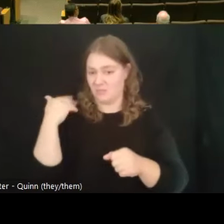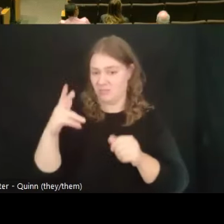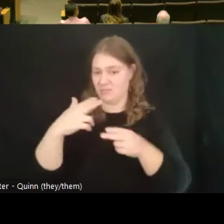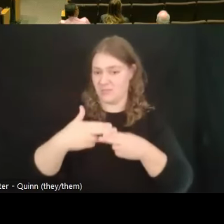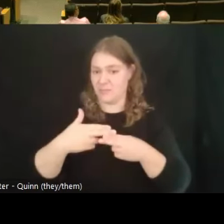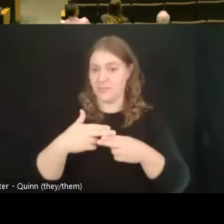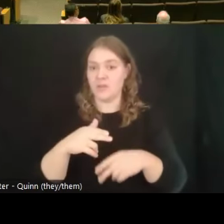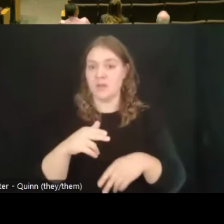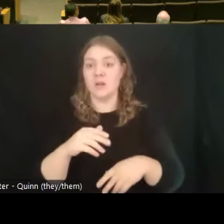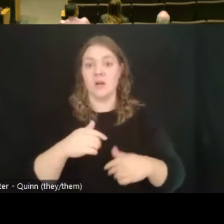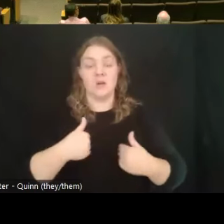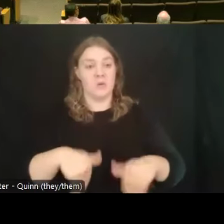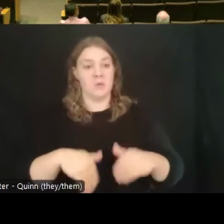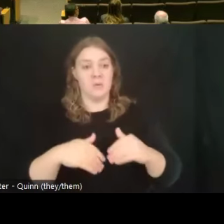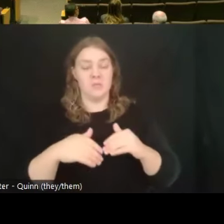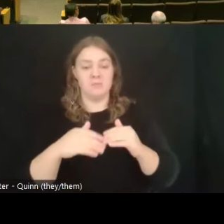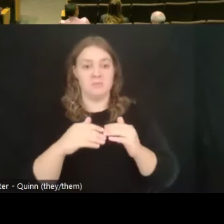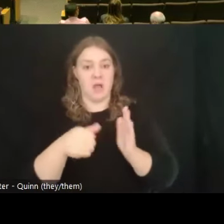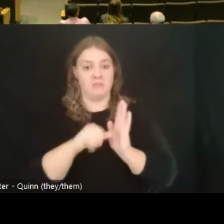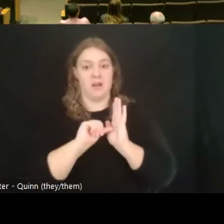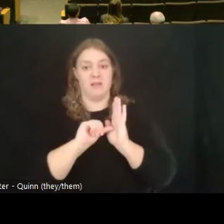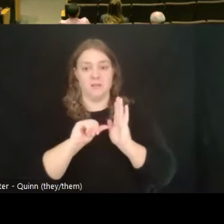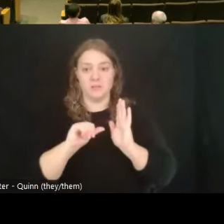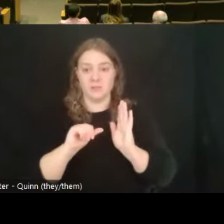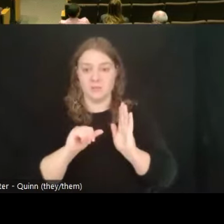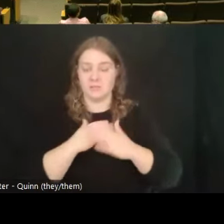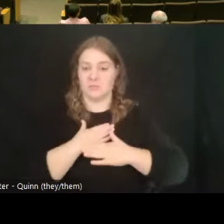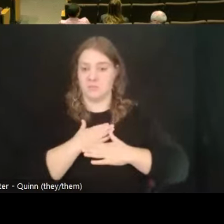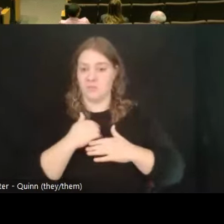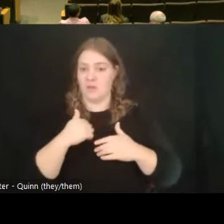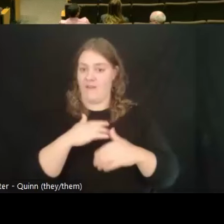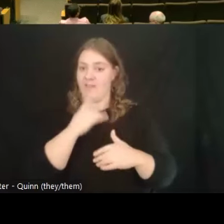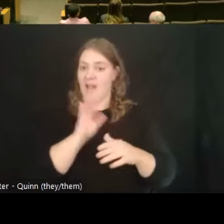was thoroughly impressed to the point to where I felt like I was a part of this group even though I